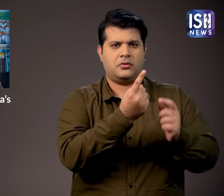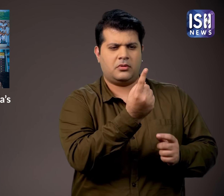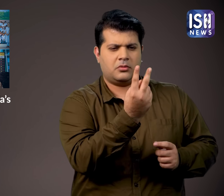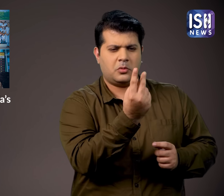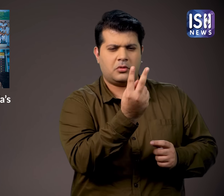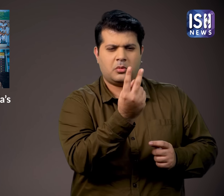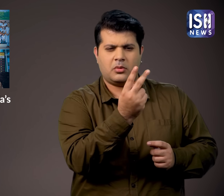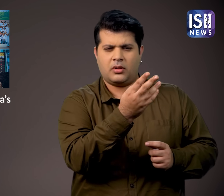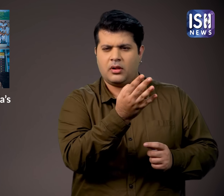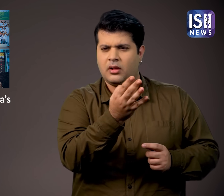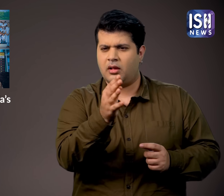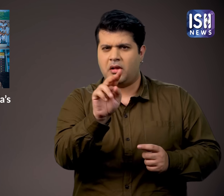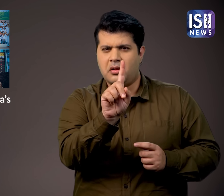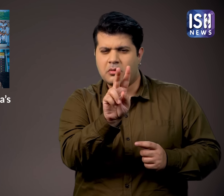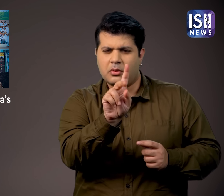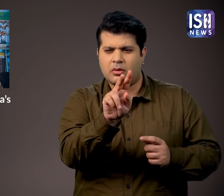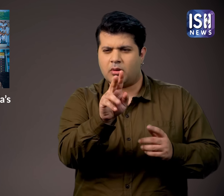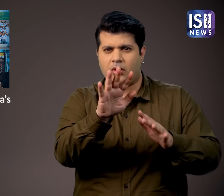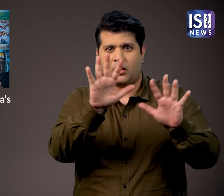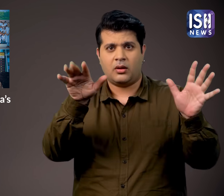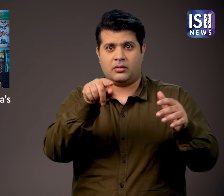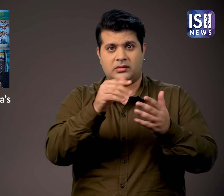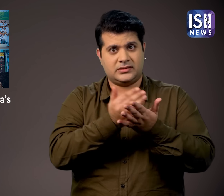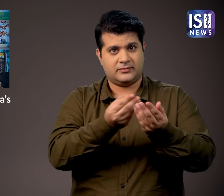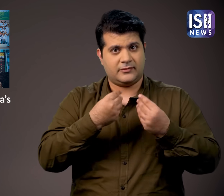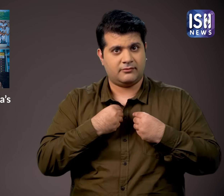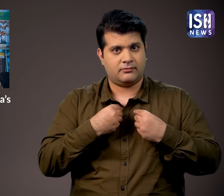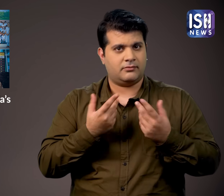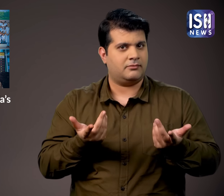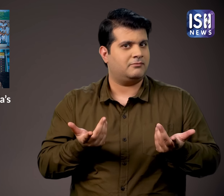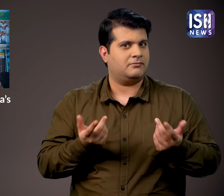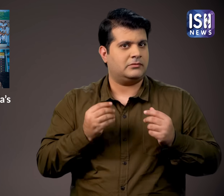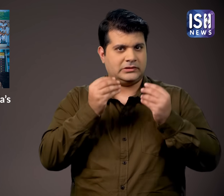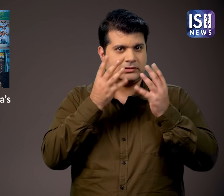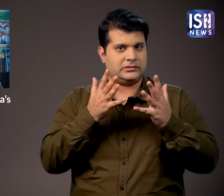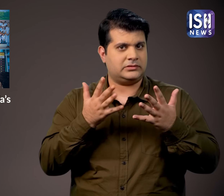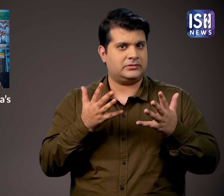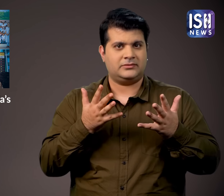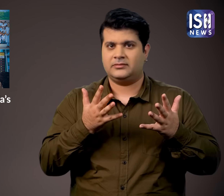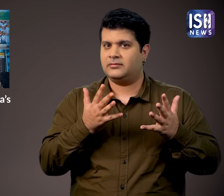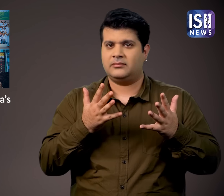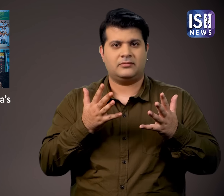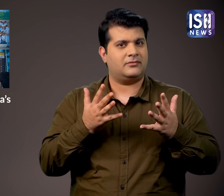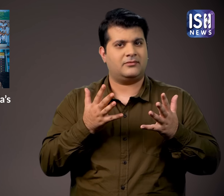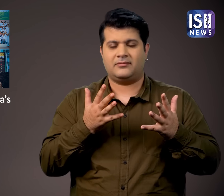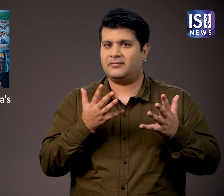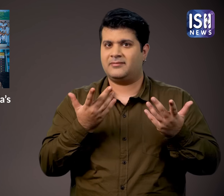where people are dependent on just 1 or 2 private giants in each sector, and this is totally risky.